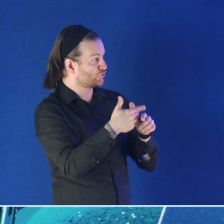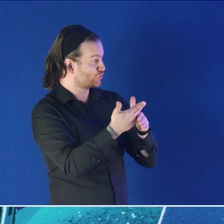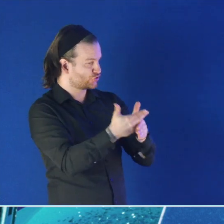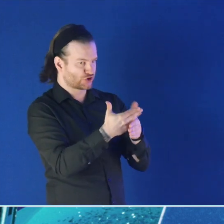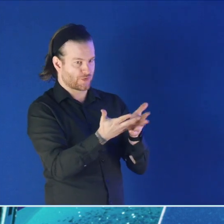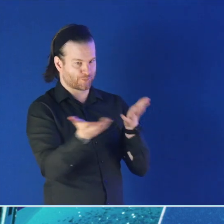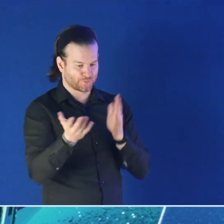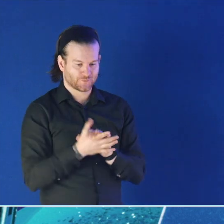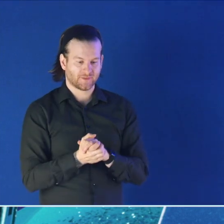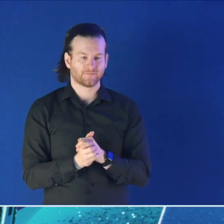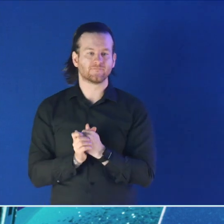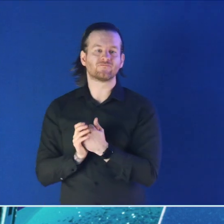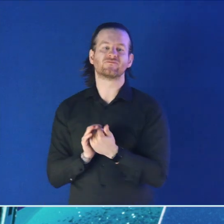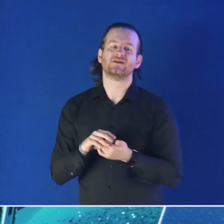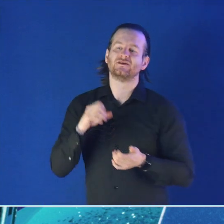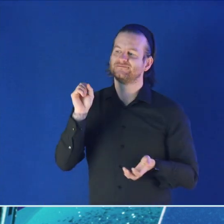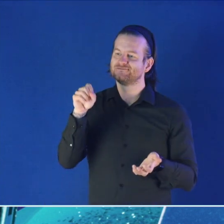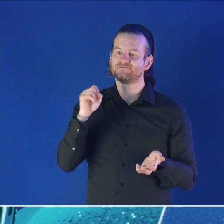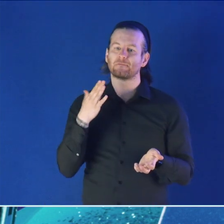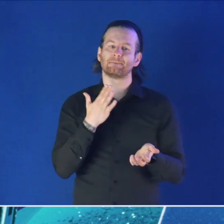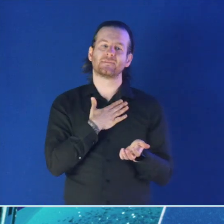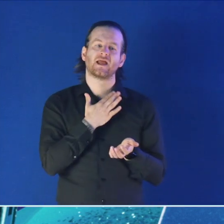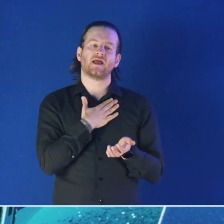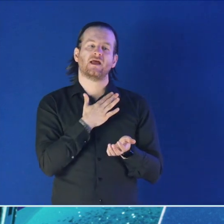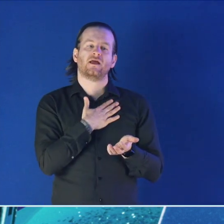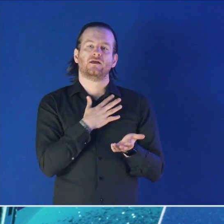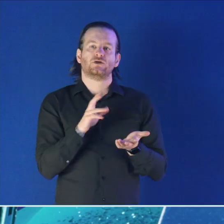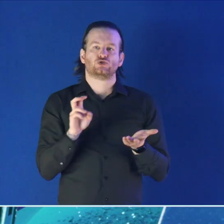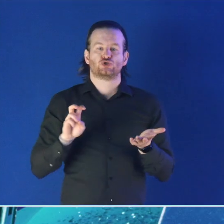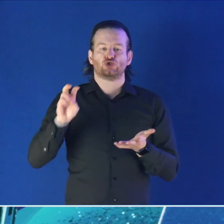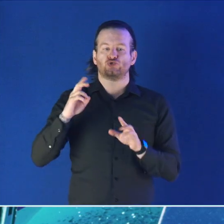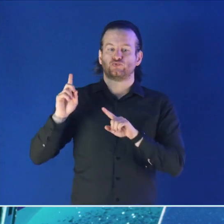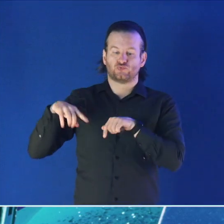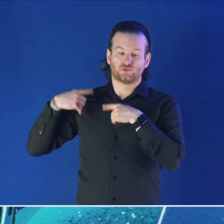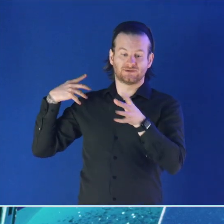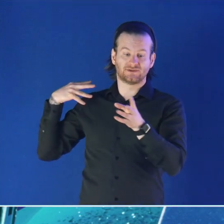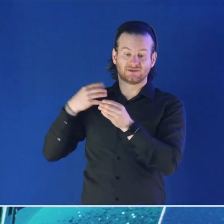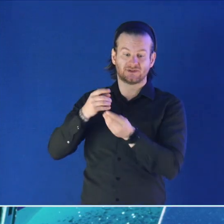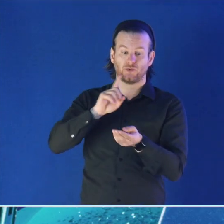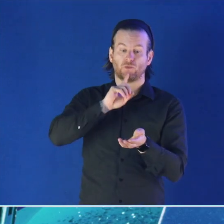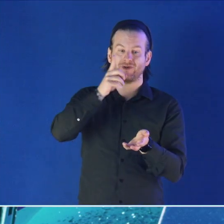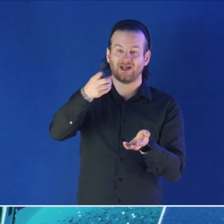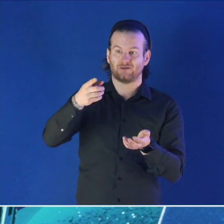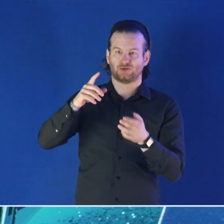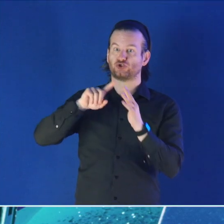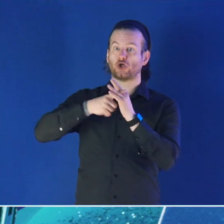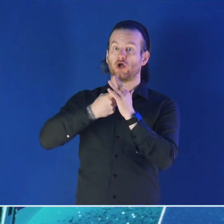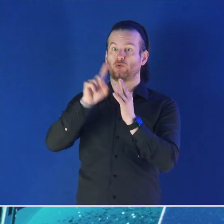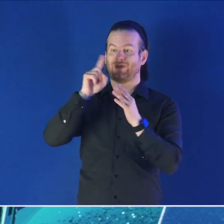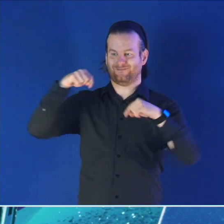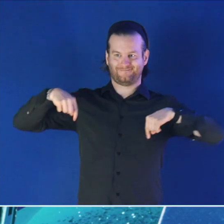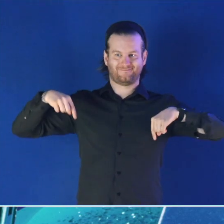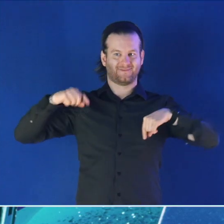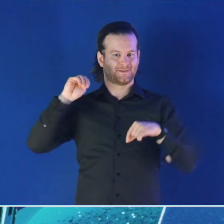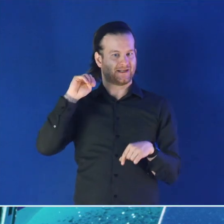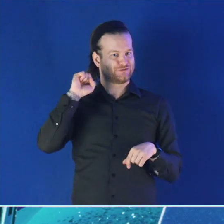My journey doing this work actually started here at Microsoft 21 years ago.